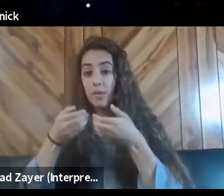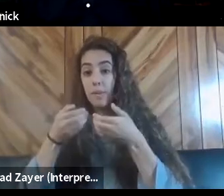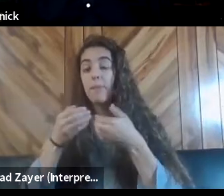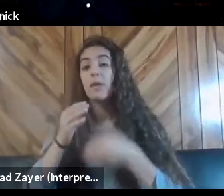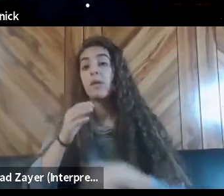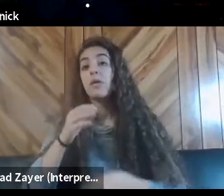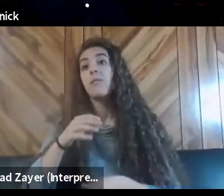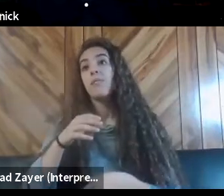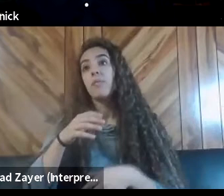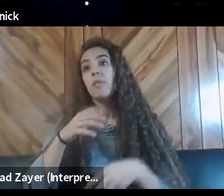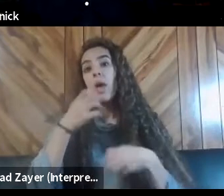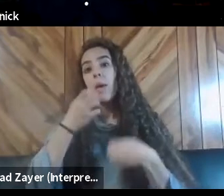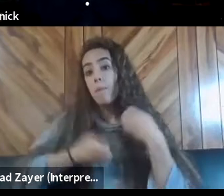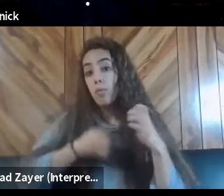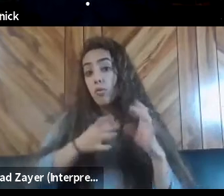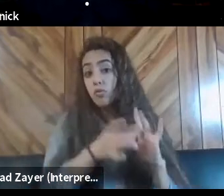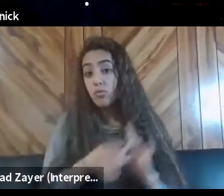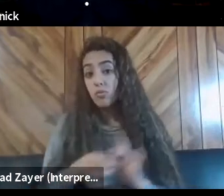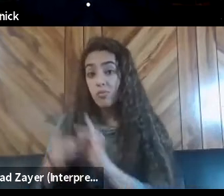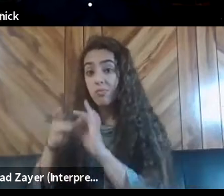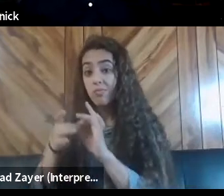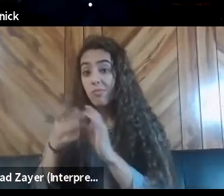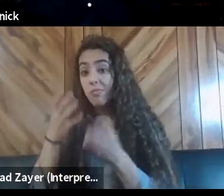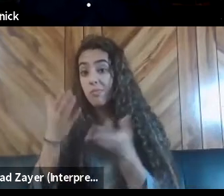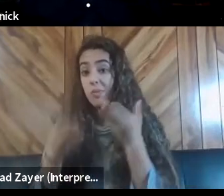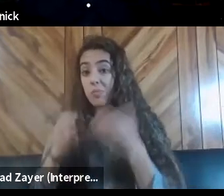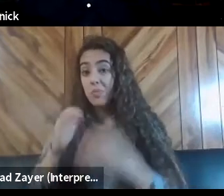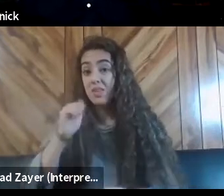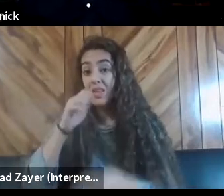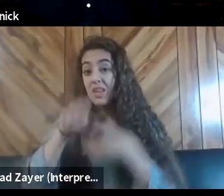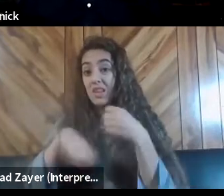are maybe a good 10 years younger than their chronological